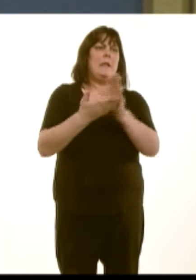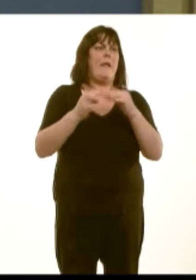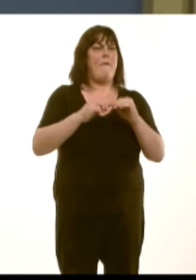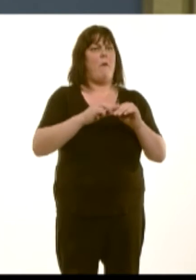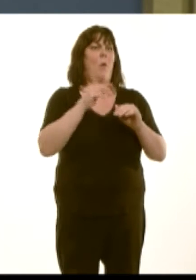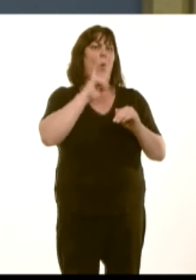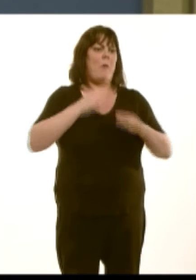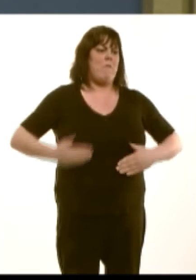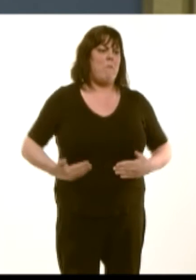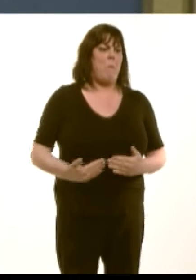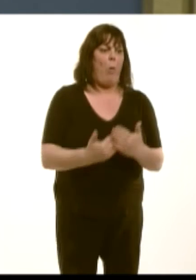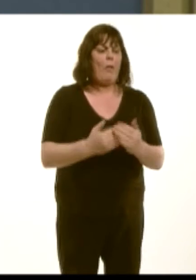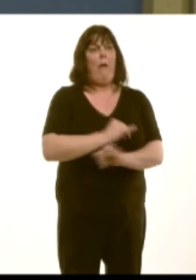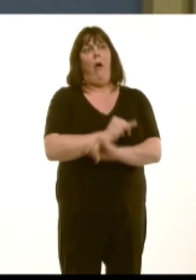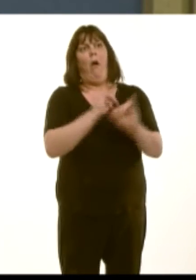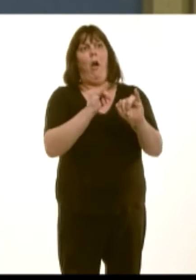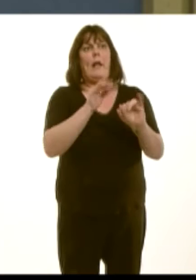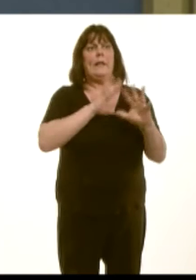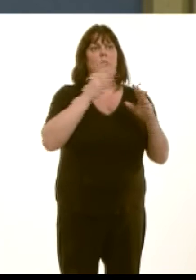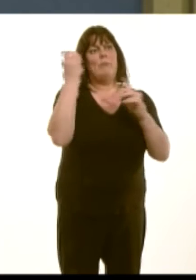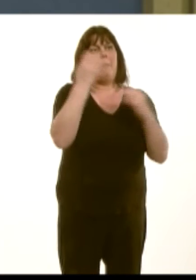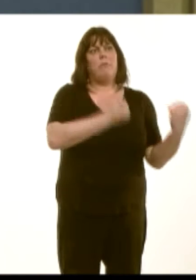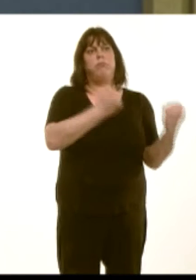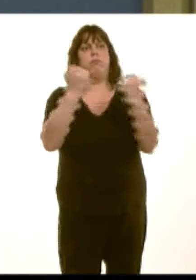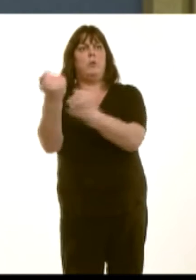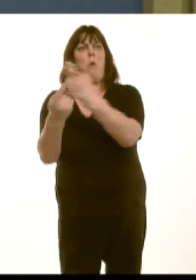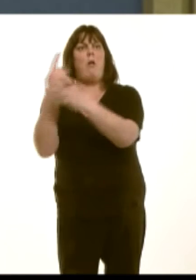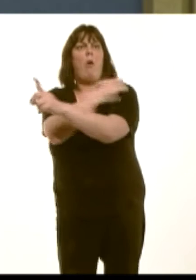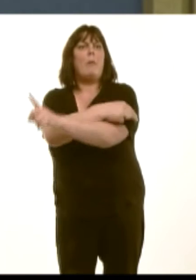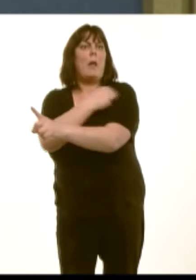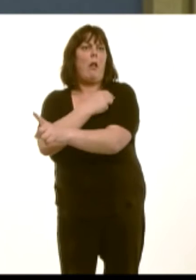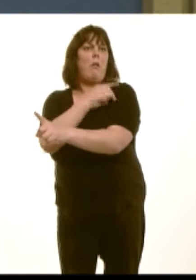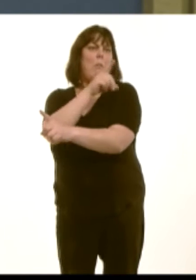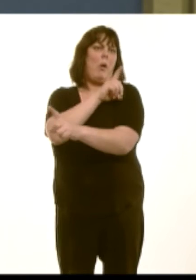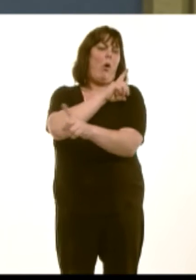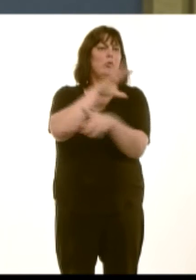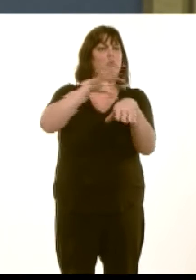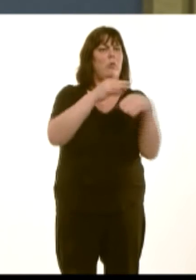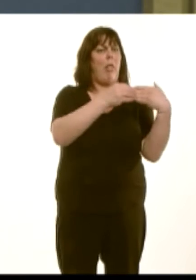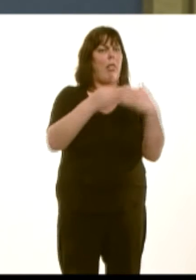We know that 46% of new mothers may need to be transported from an all-midwife led unit